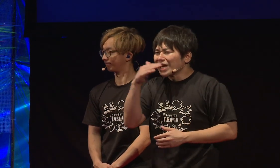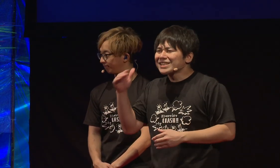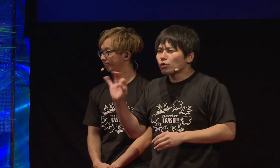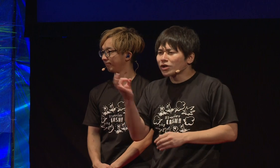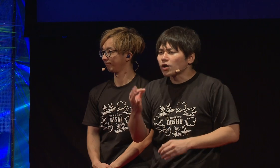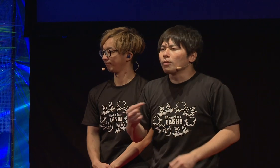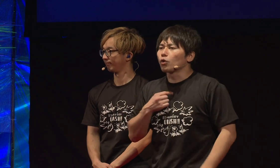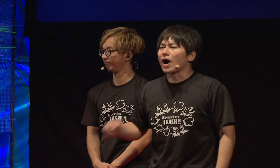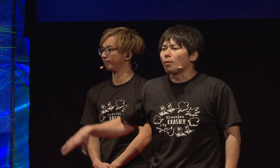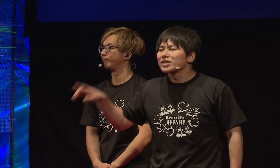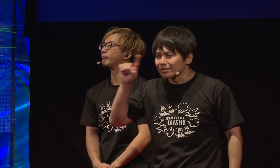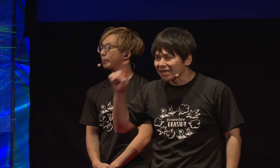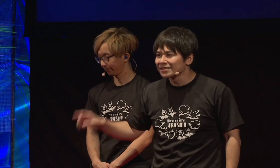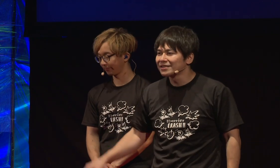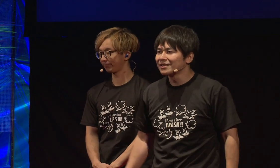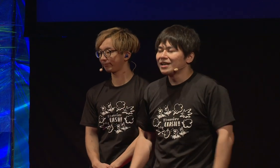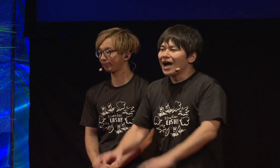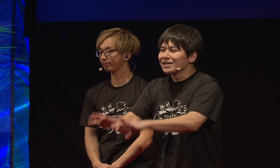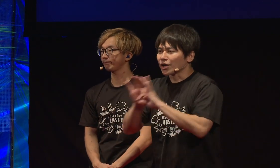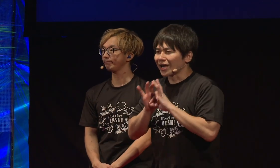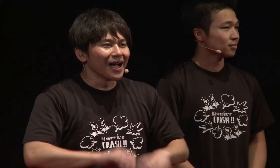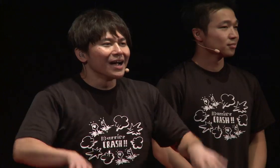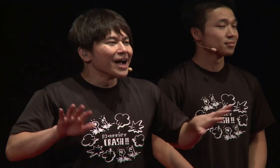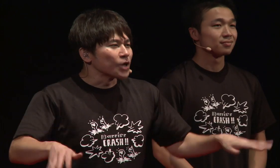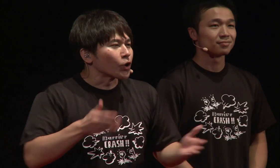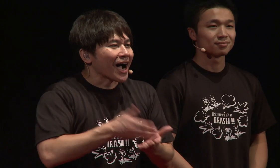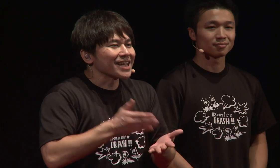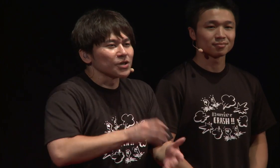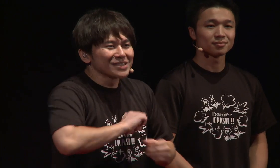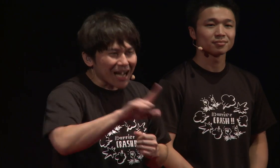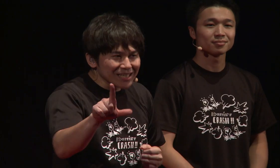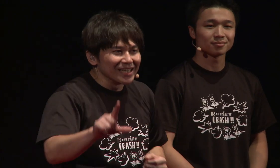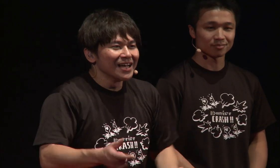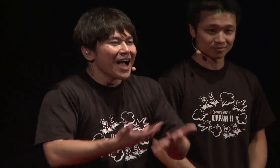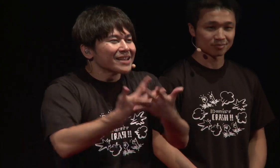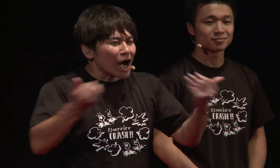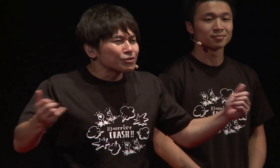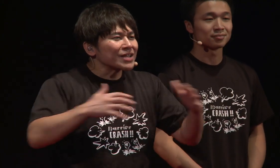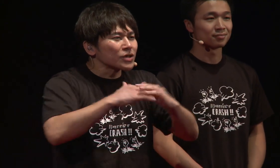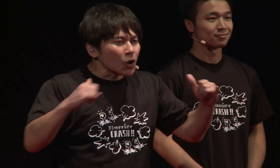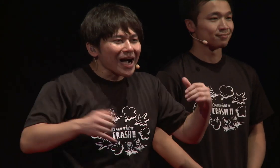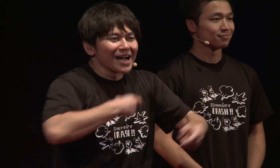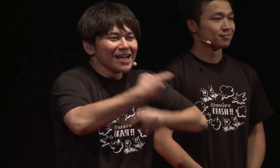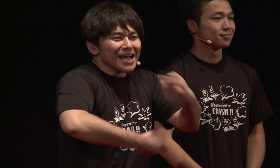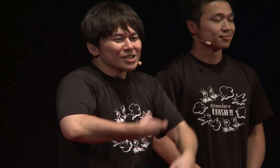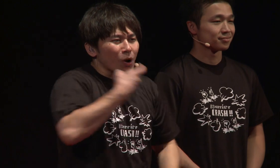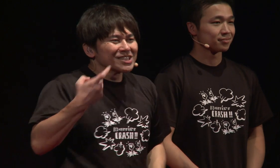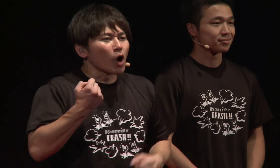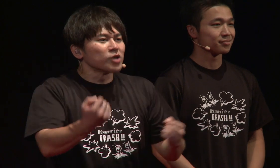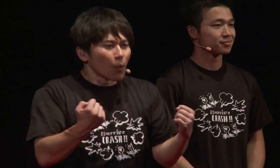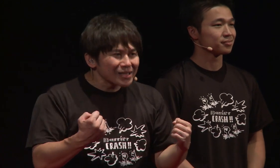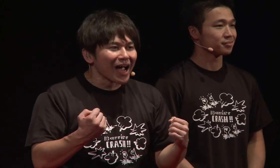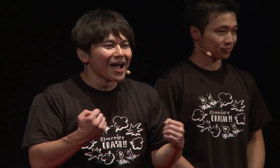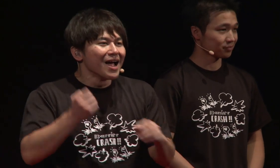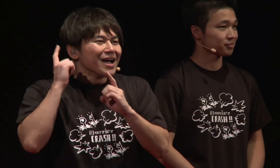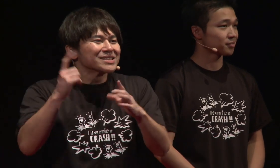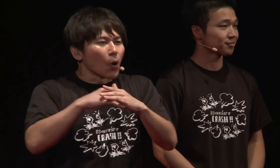I believe it's a wonderful thing. I hope that because of today's talk, many more of you will become interested in sign language.